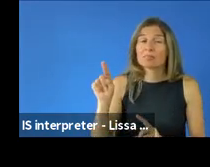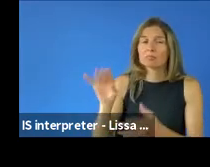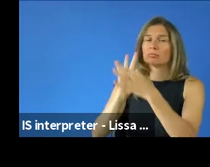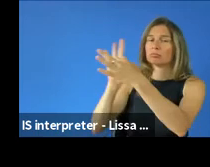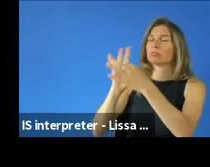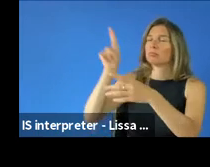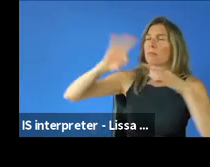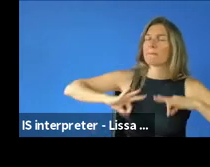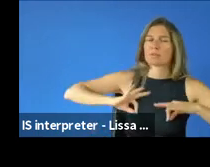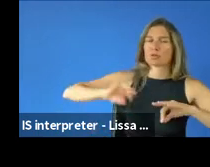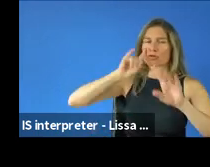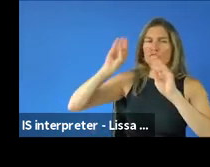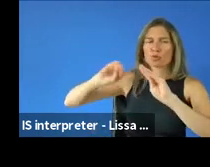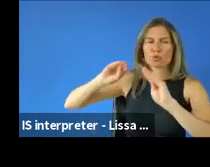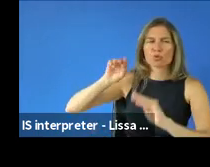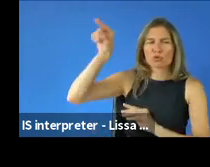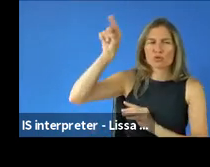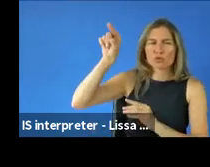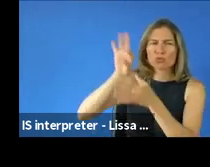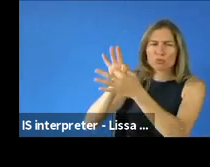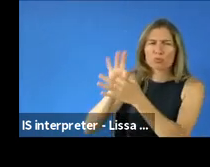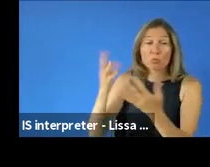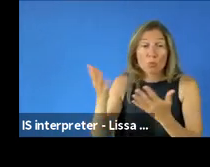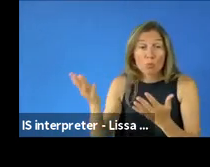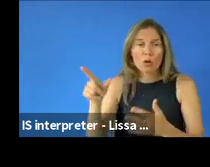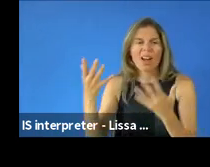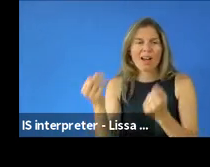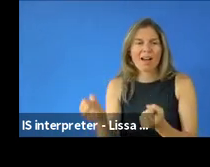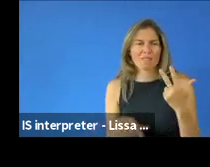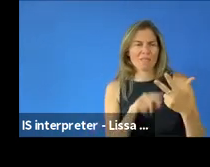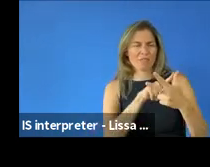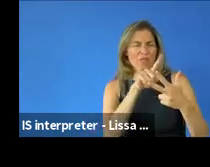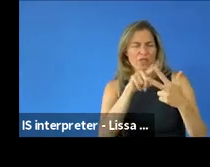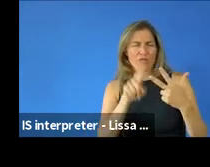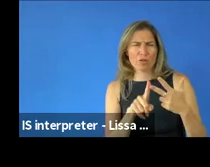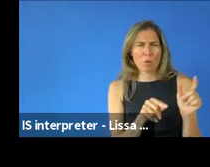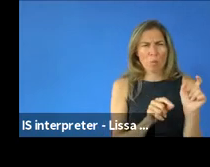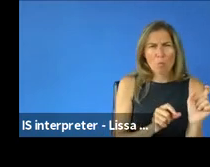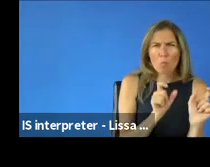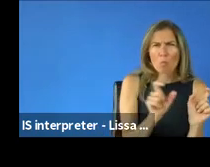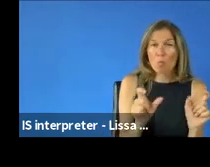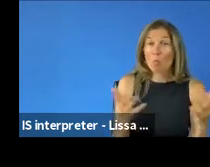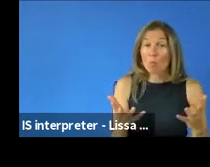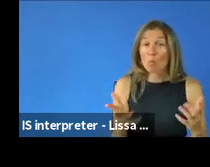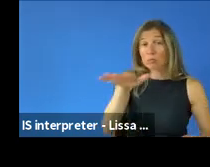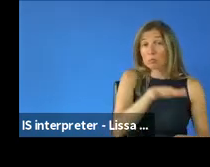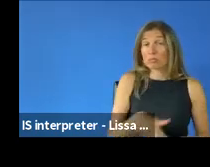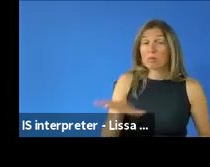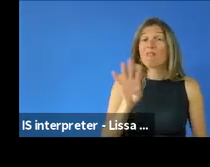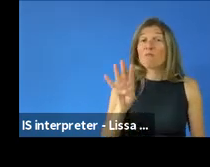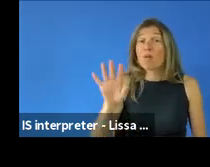Sightsavers Sierra Leone works with the government to support children with disabilities through an integrated education